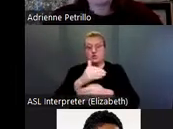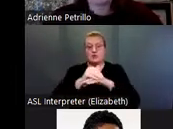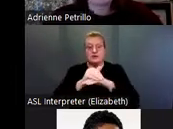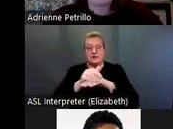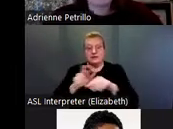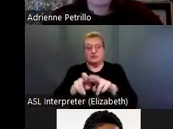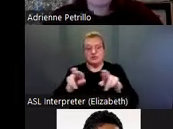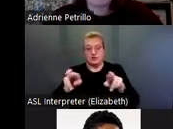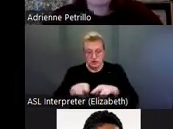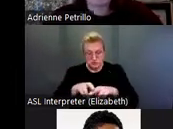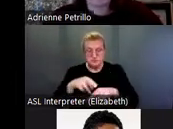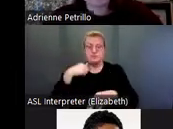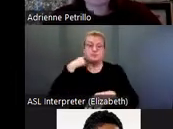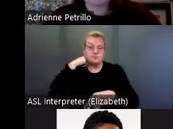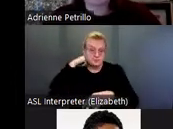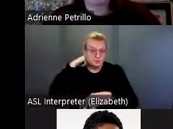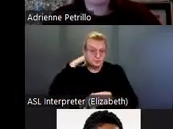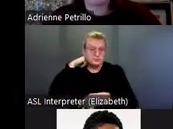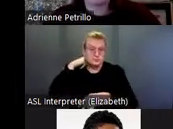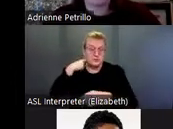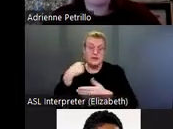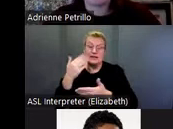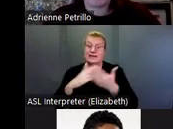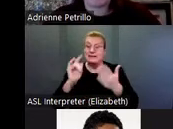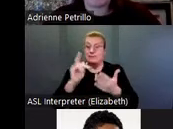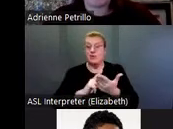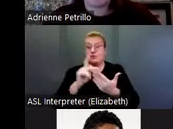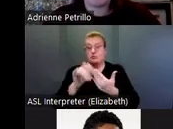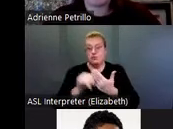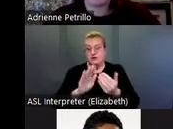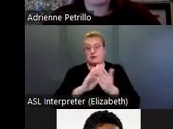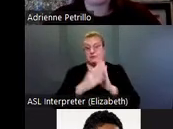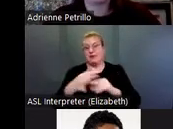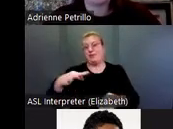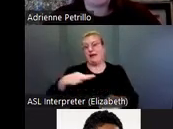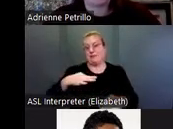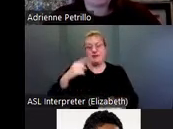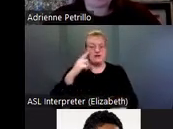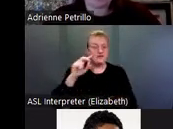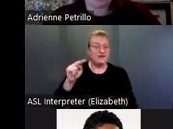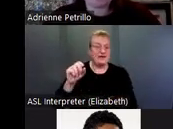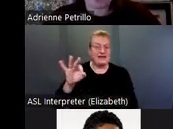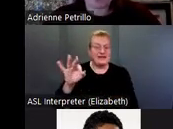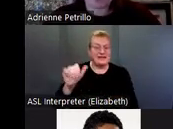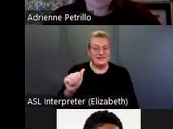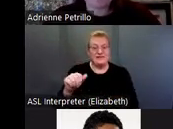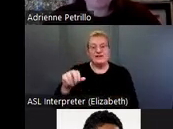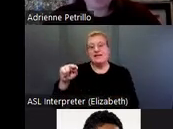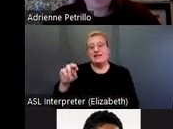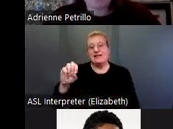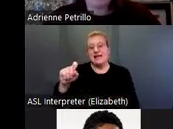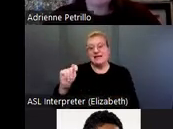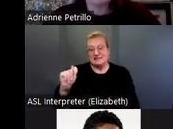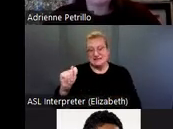And then some of those projects turn into applications for NEFA's NEST 3 program.